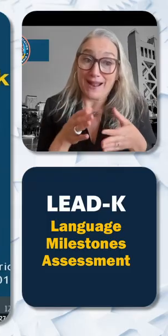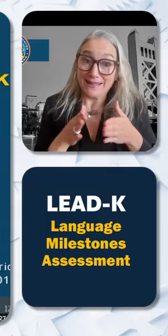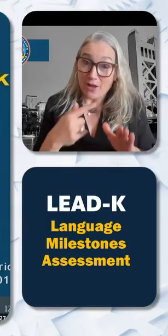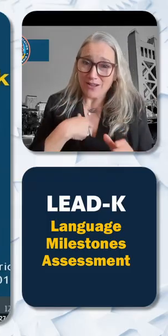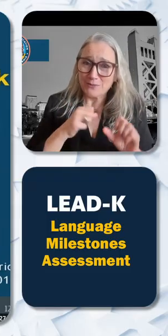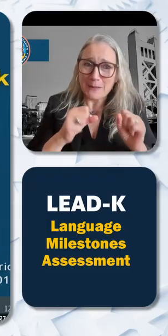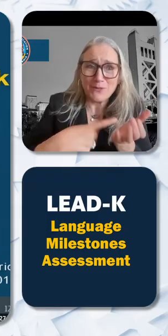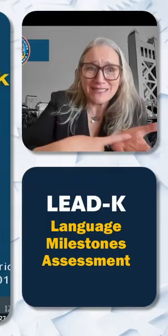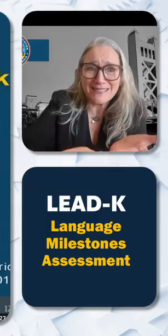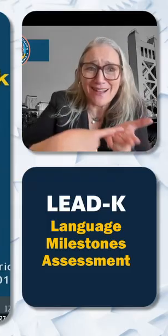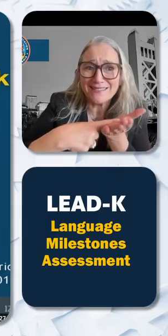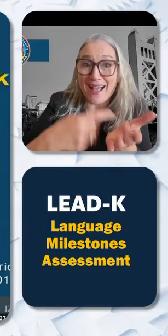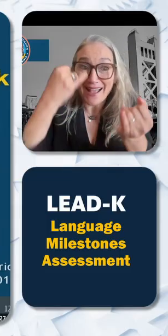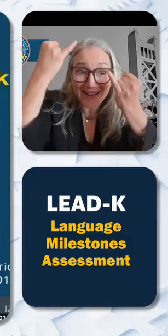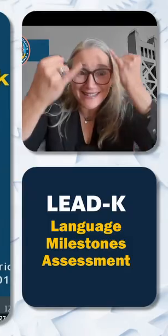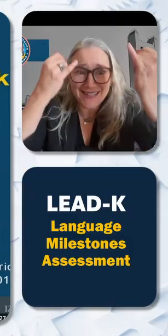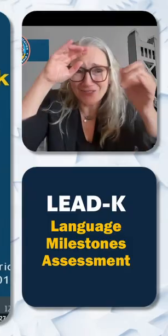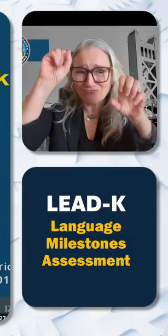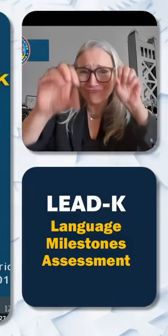Language instills a sense of belonging.